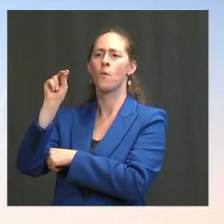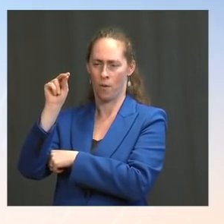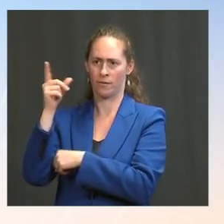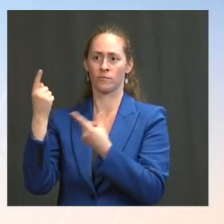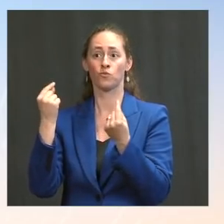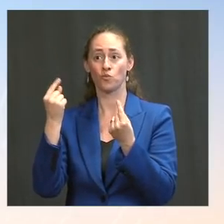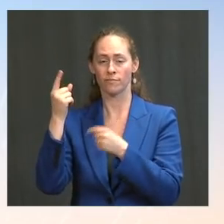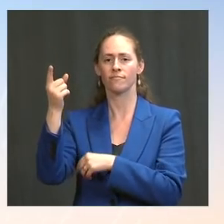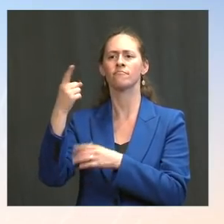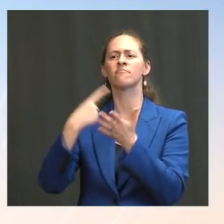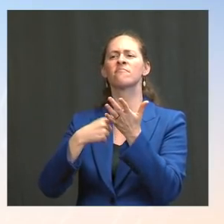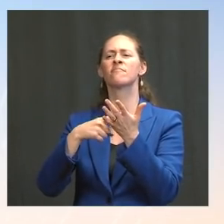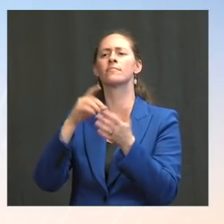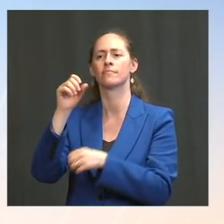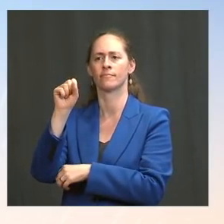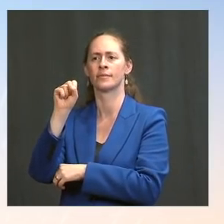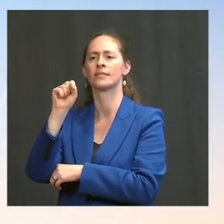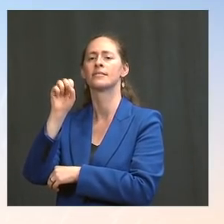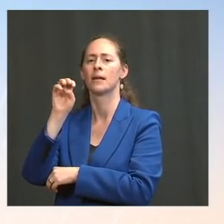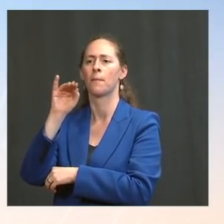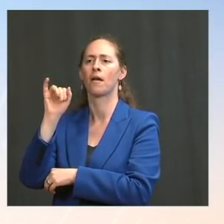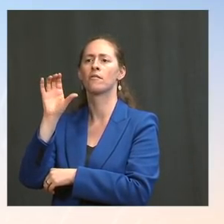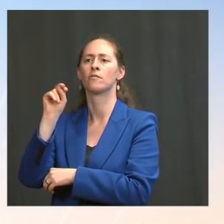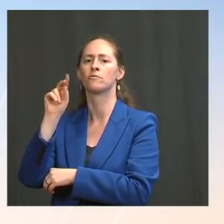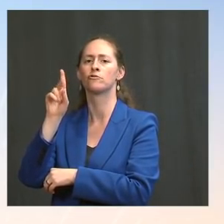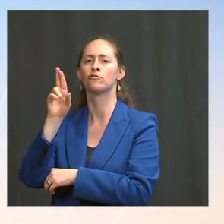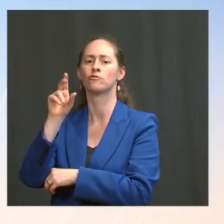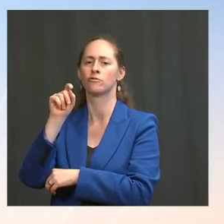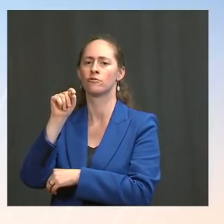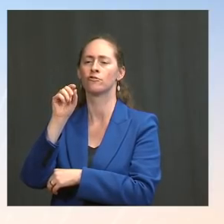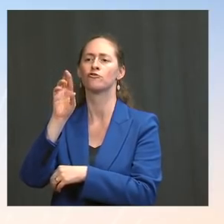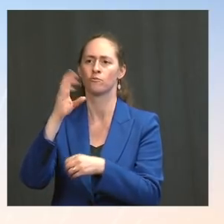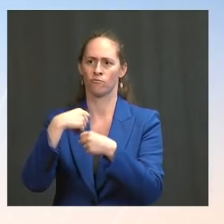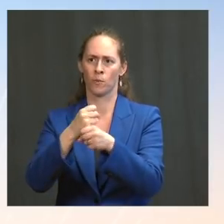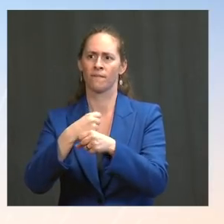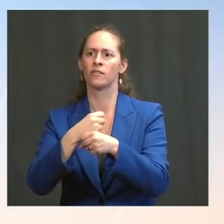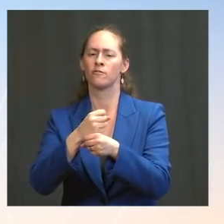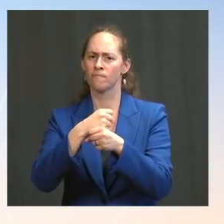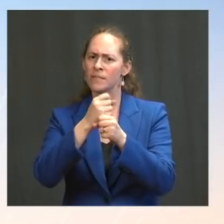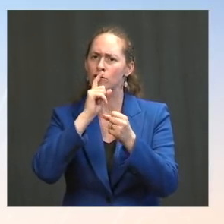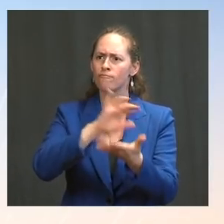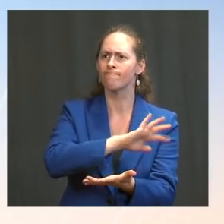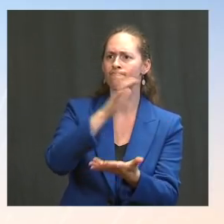to build trust, improve transparency, and facilitate data sharing. Since March, the Commerce Department has supported